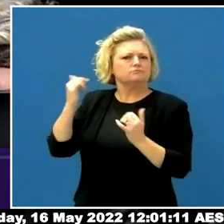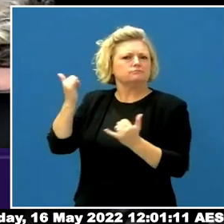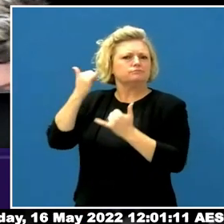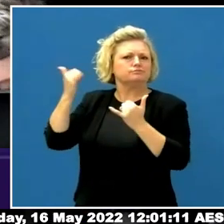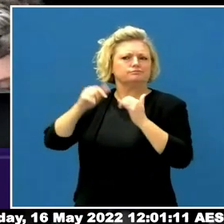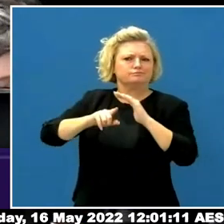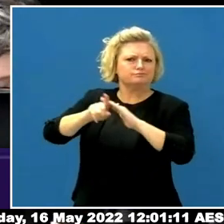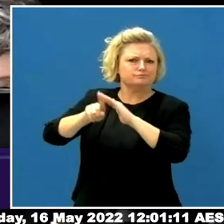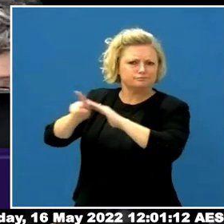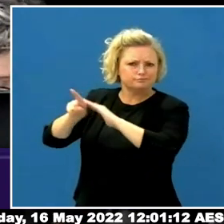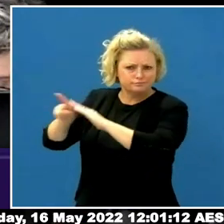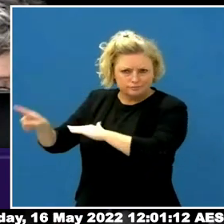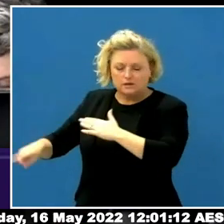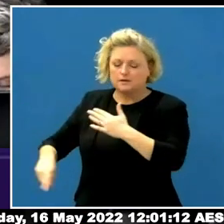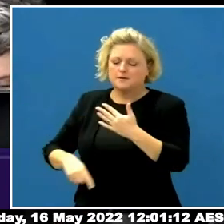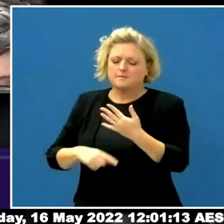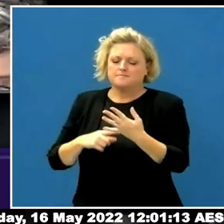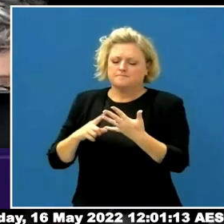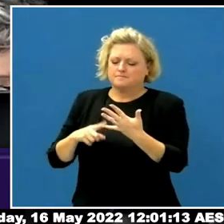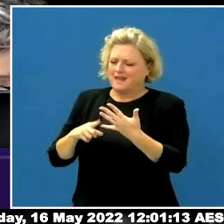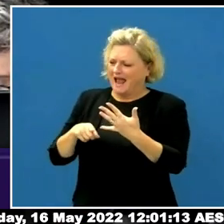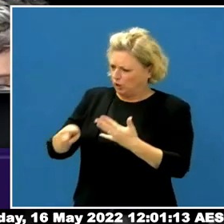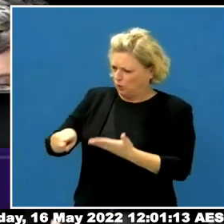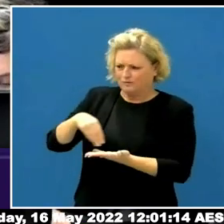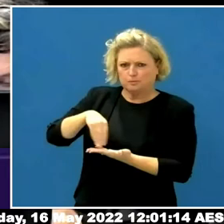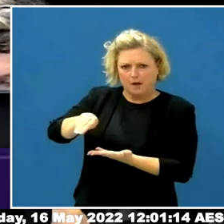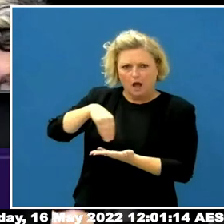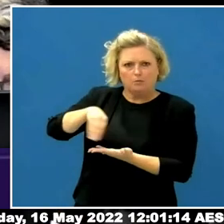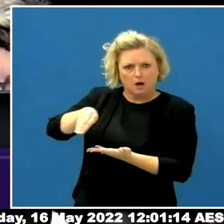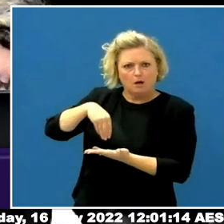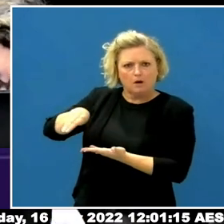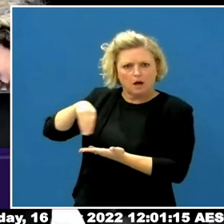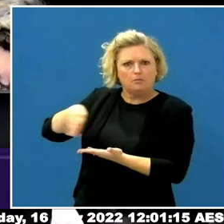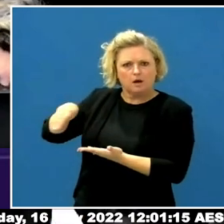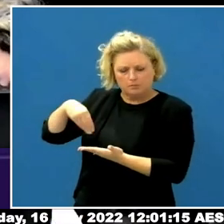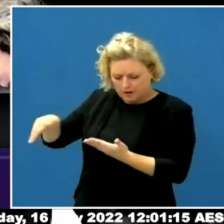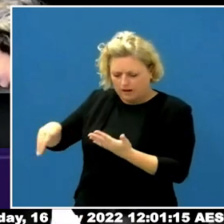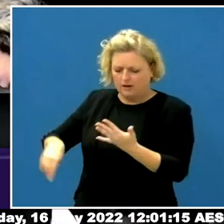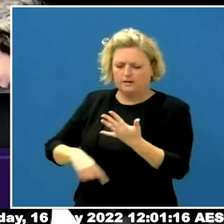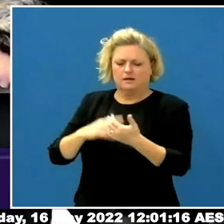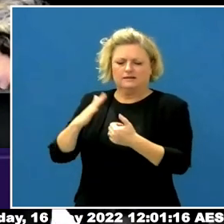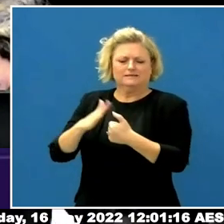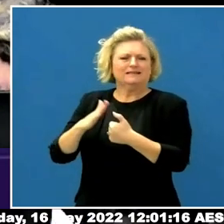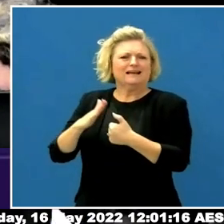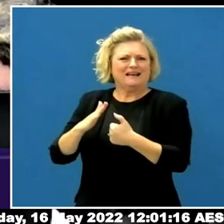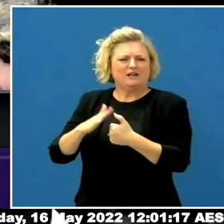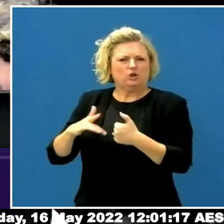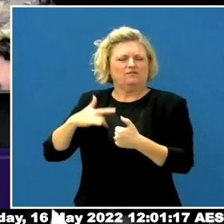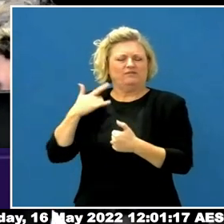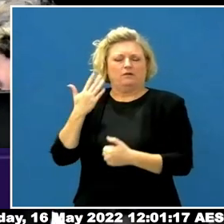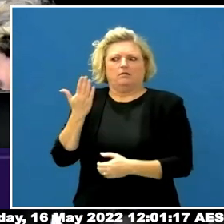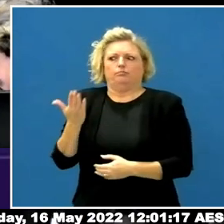Yes. MR FOGARTY: And an account for those fees, that is you weren't receiving